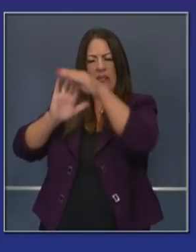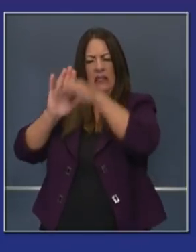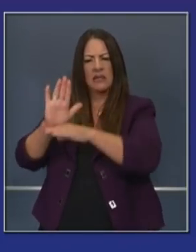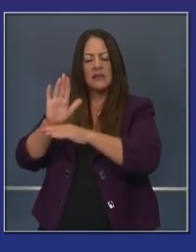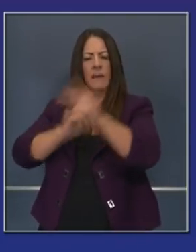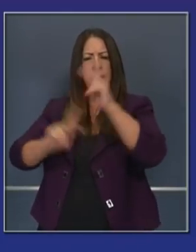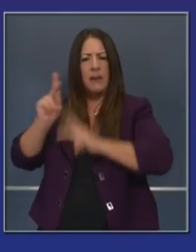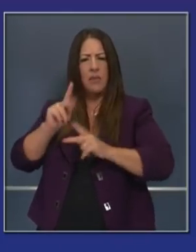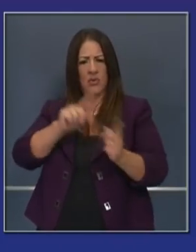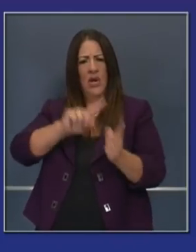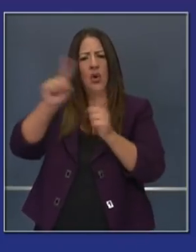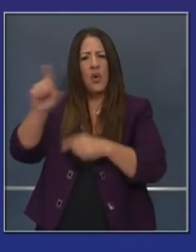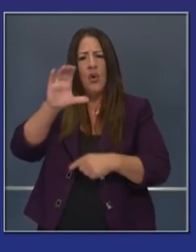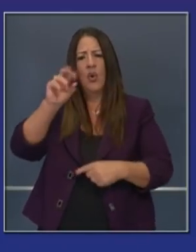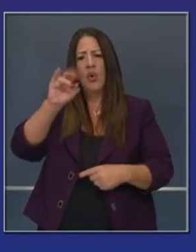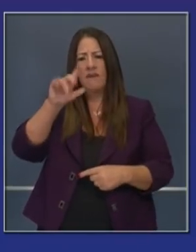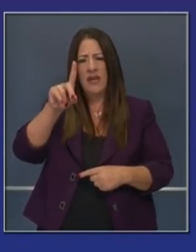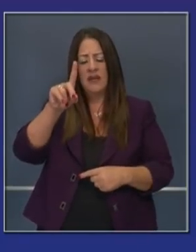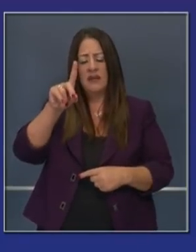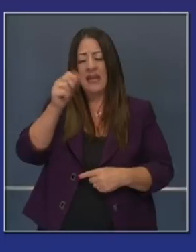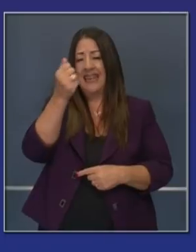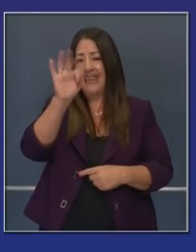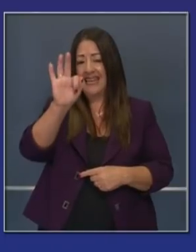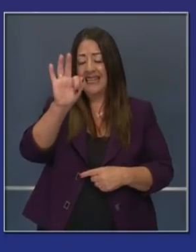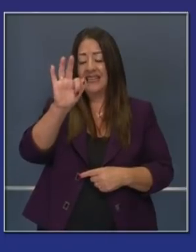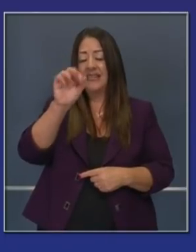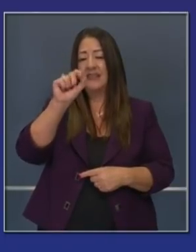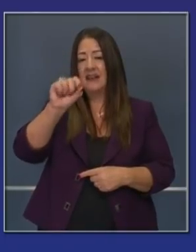WE PUT OUT THEIR NAMES.